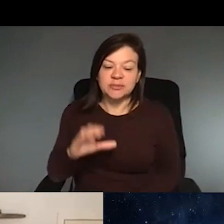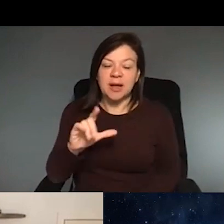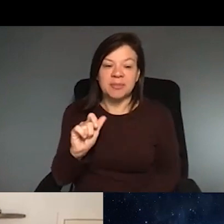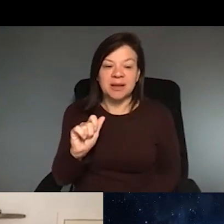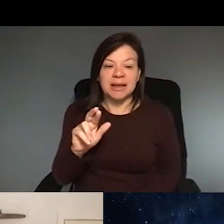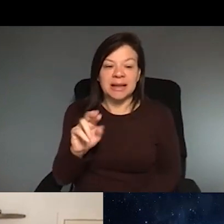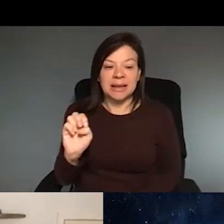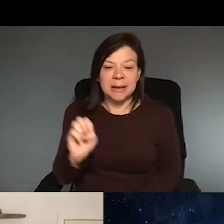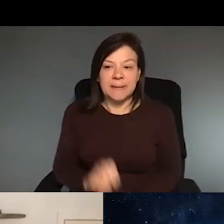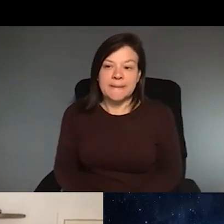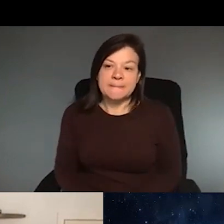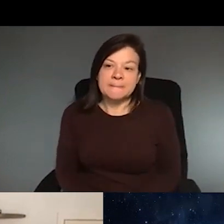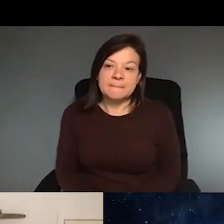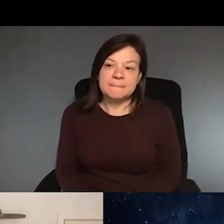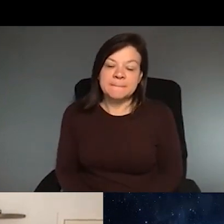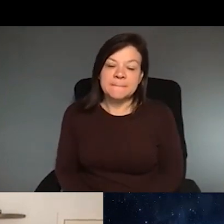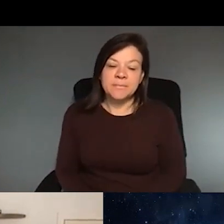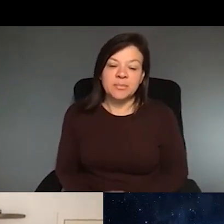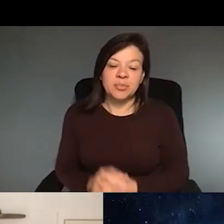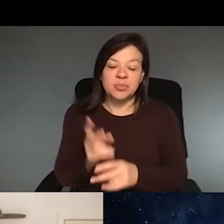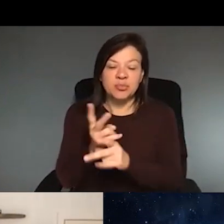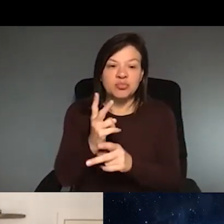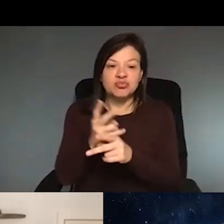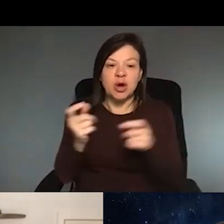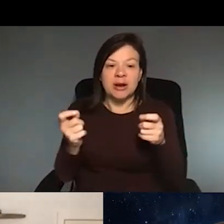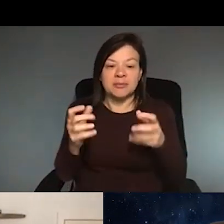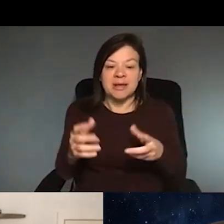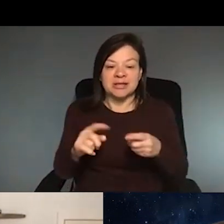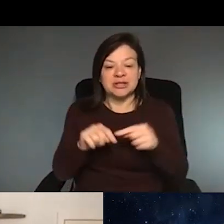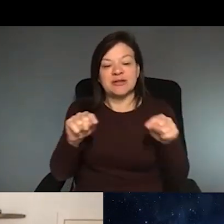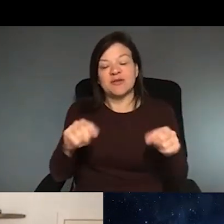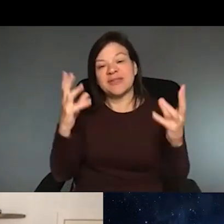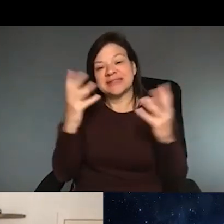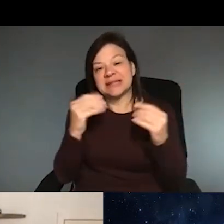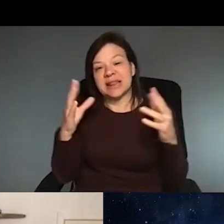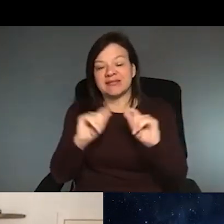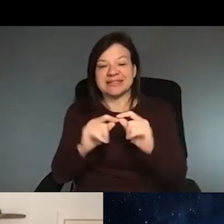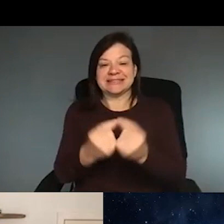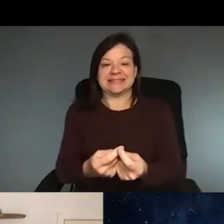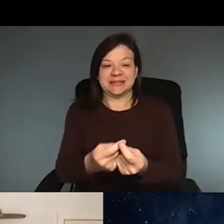I'M A PRODUCT MANAGER FOR THOSE LOVELY TEAMS THAT DENNIS HAS MENTIONED.